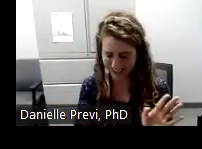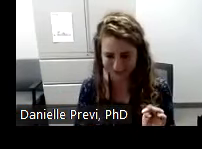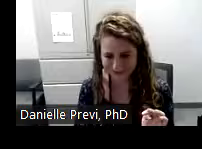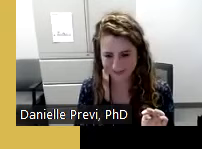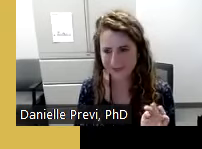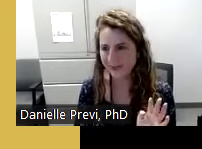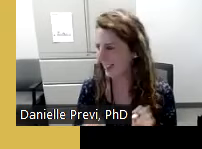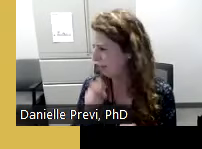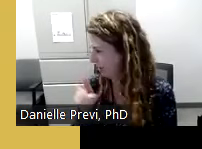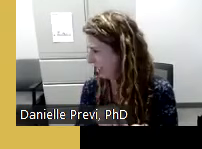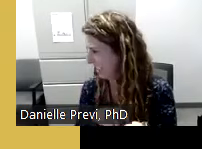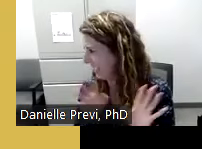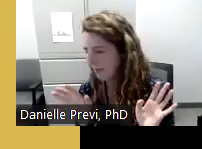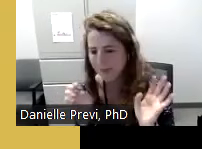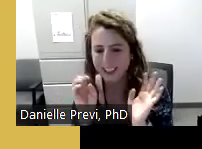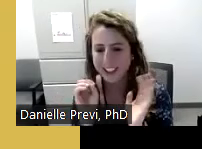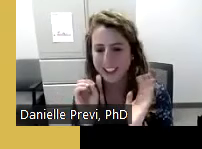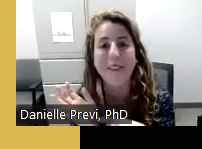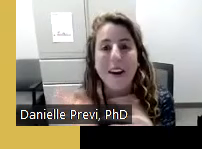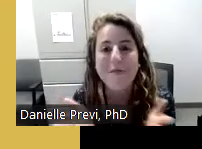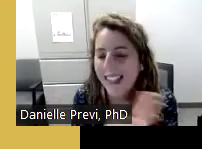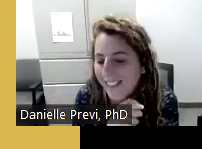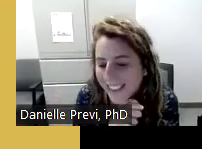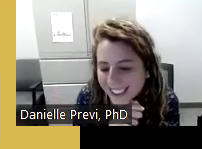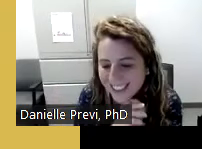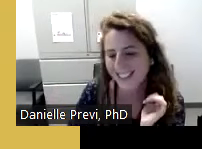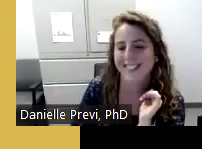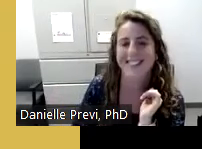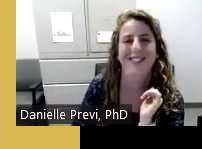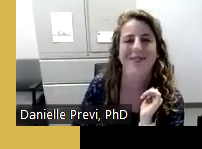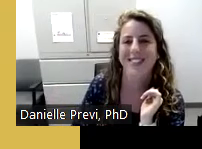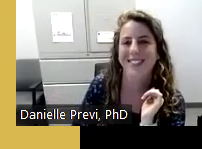And then of course, I'm not going to read through my recommendations, so just those are some other